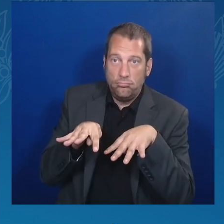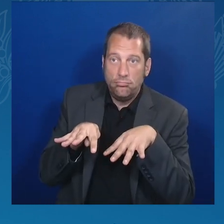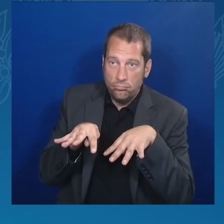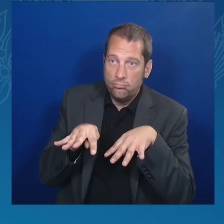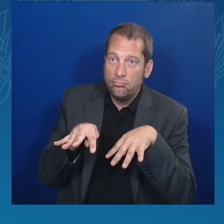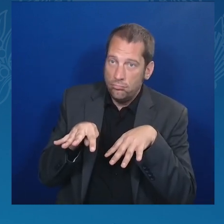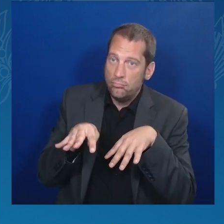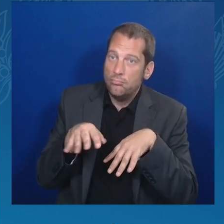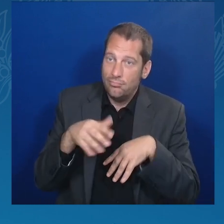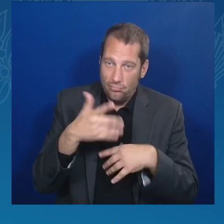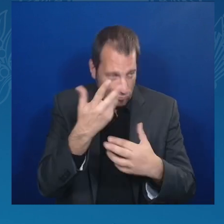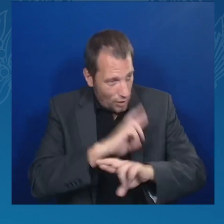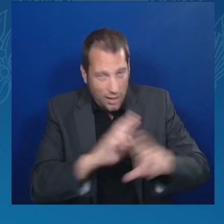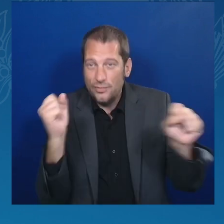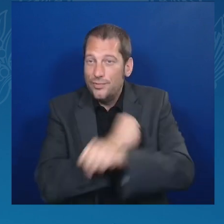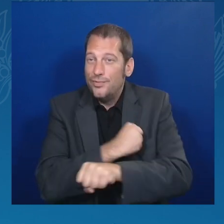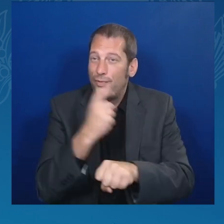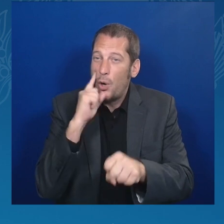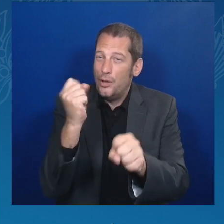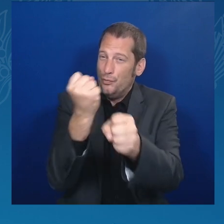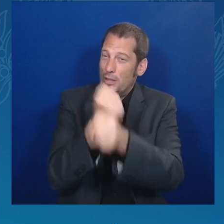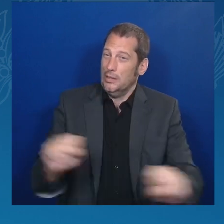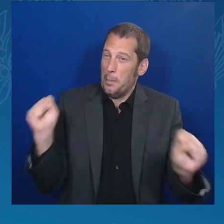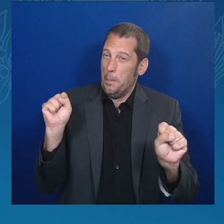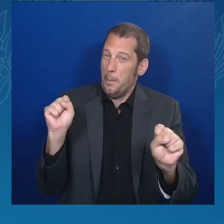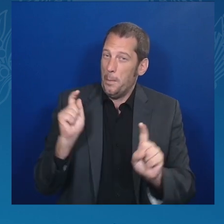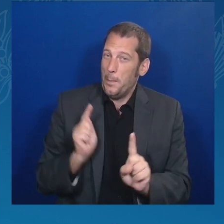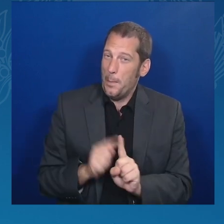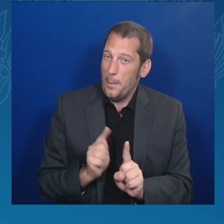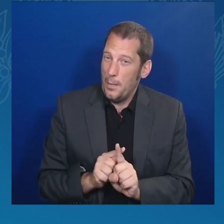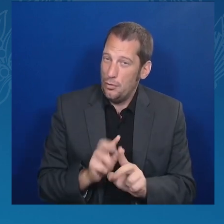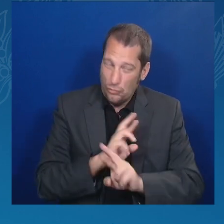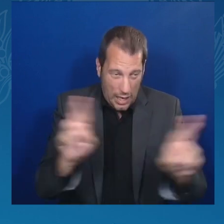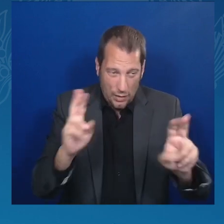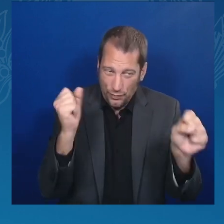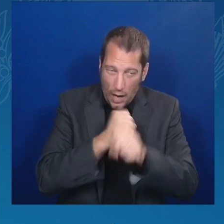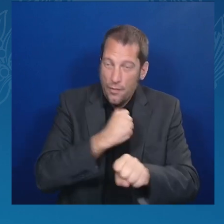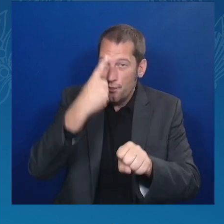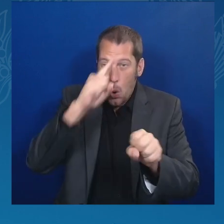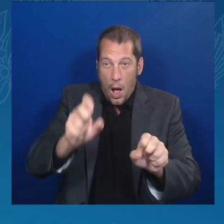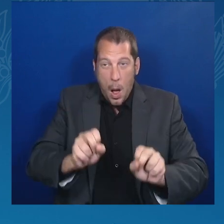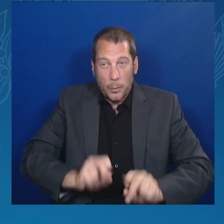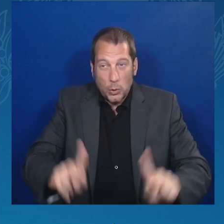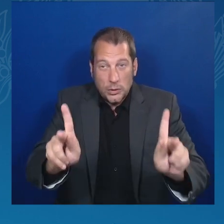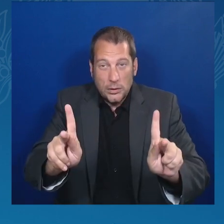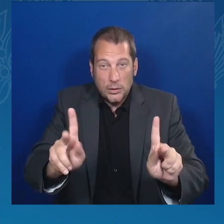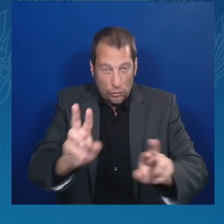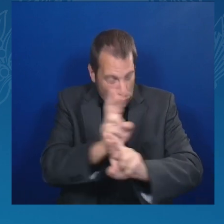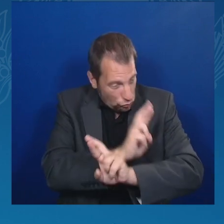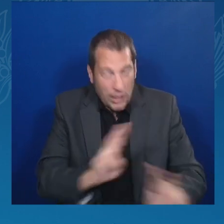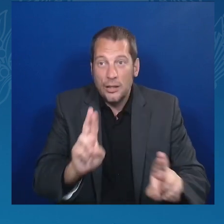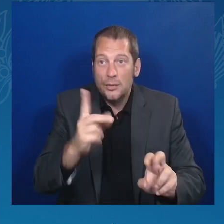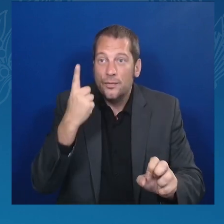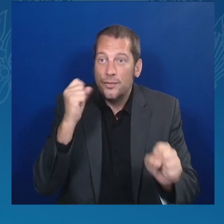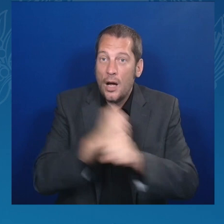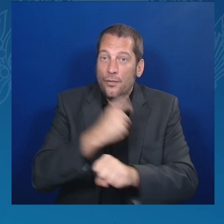Audience: Yes! The Vice President: Are you ready to fight for the promise of America? Audience: Yes! The Vice President: And when we fight --